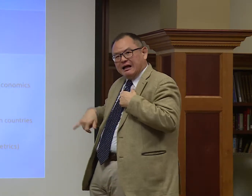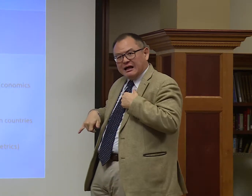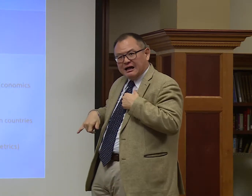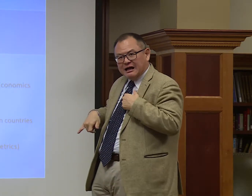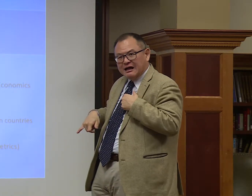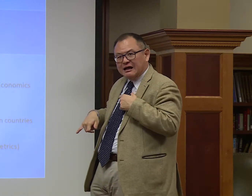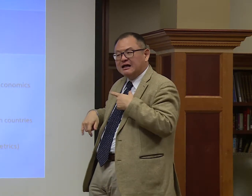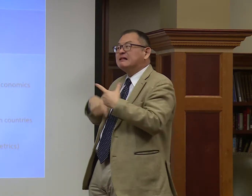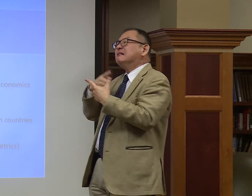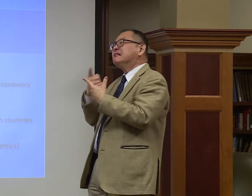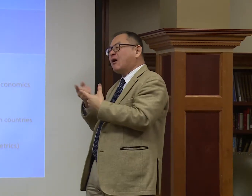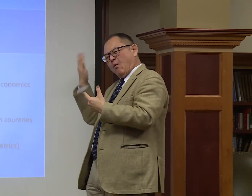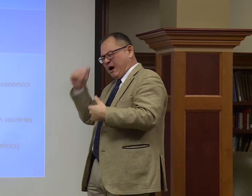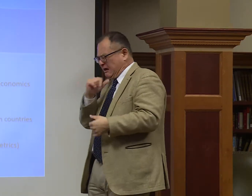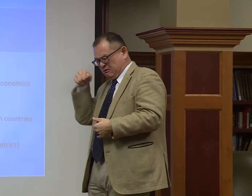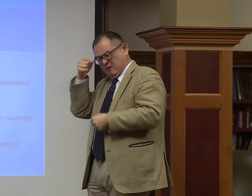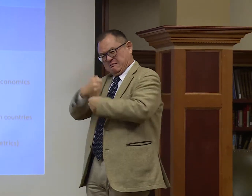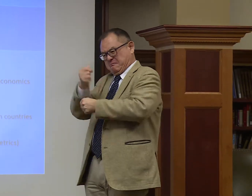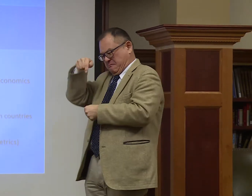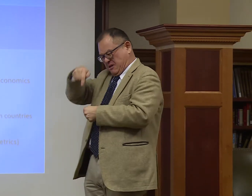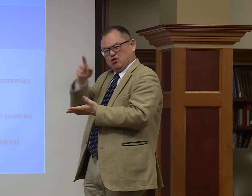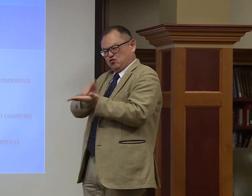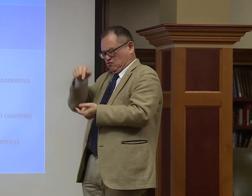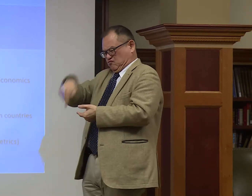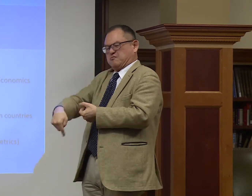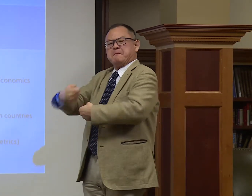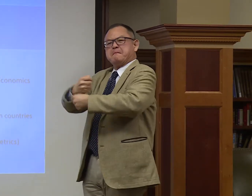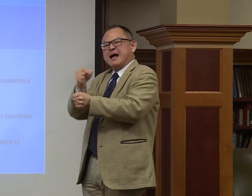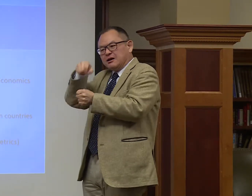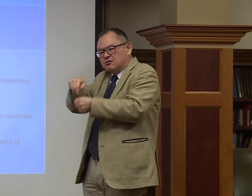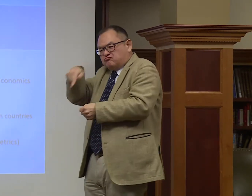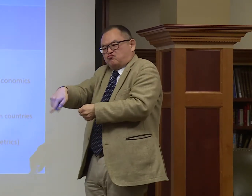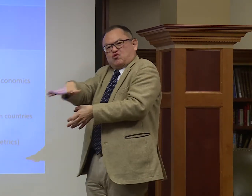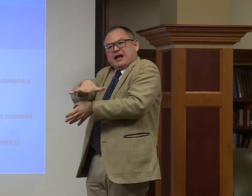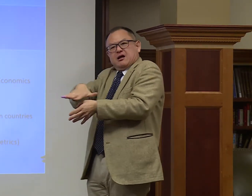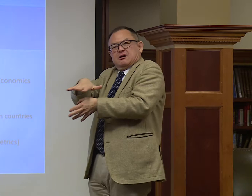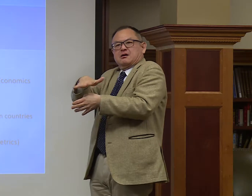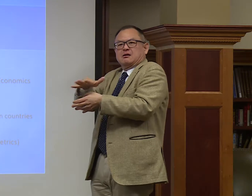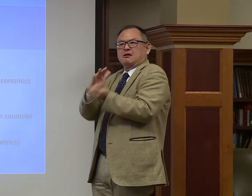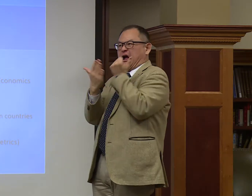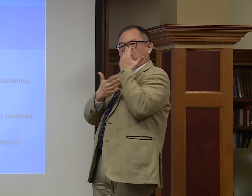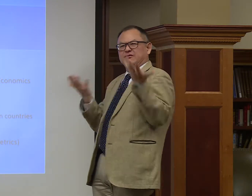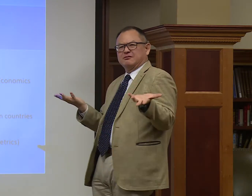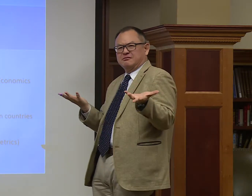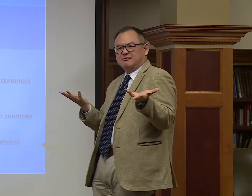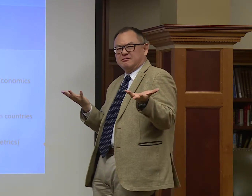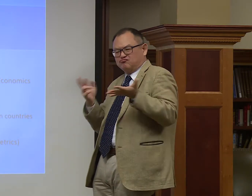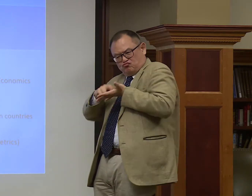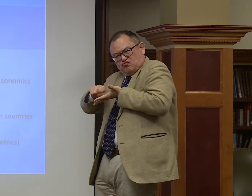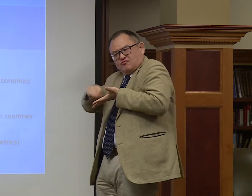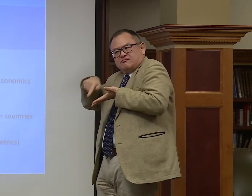and then brought back to your country or location. So I did research related to that